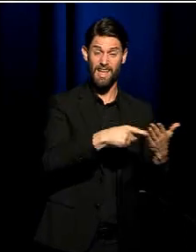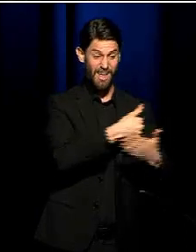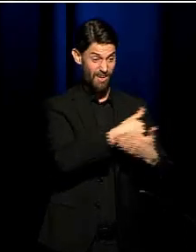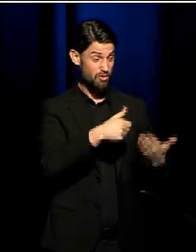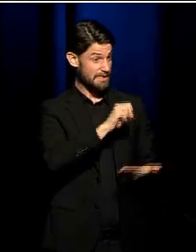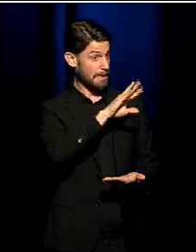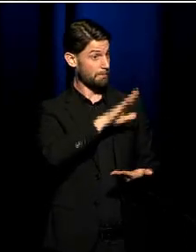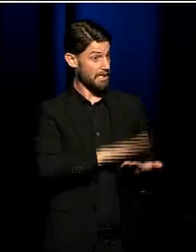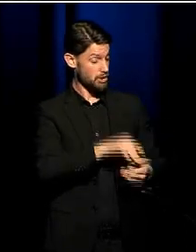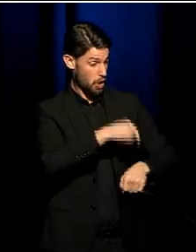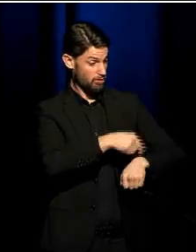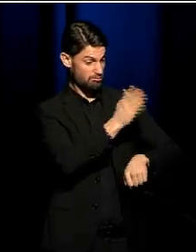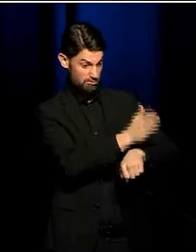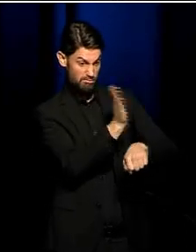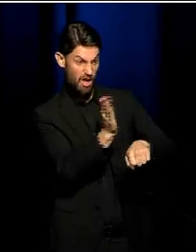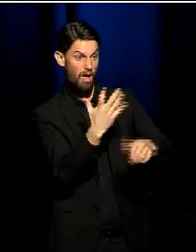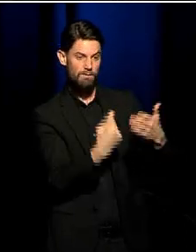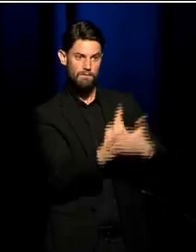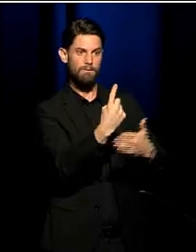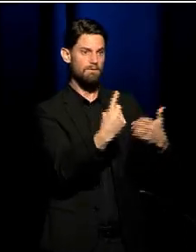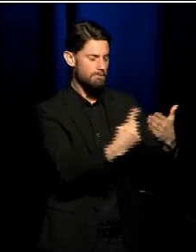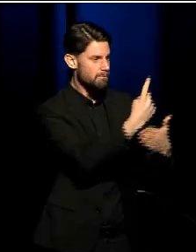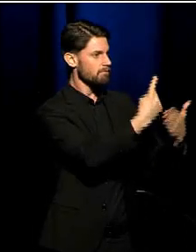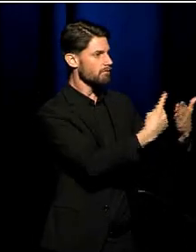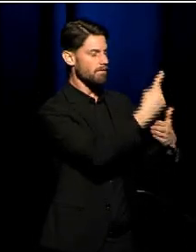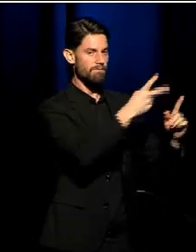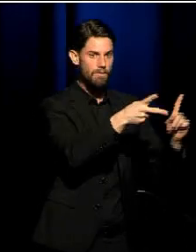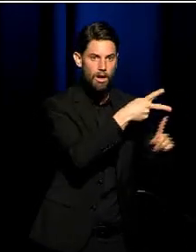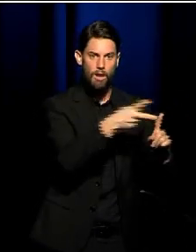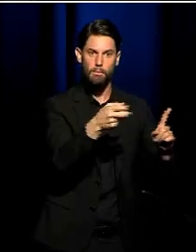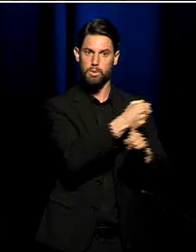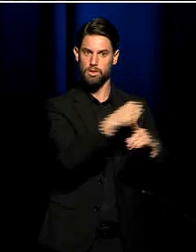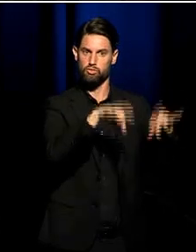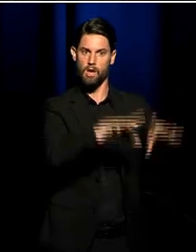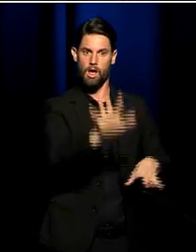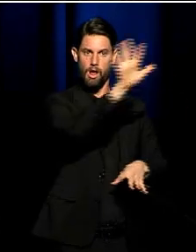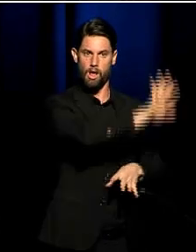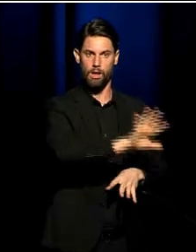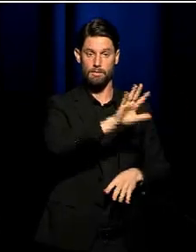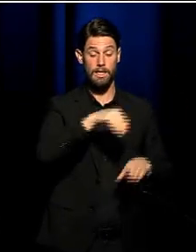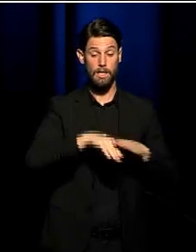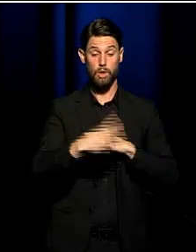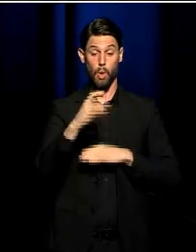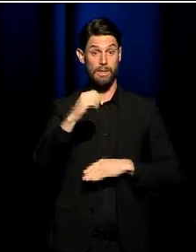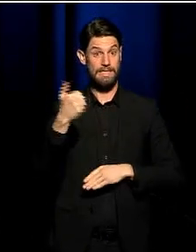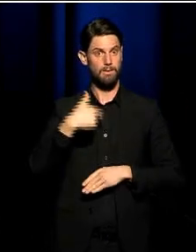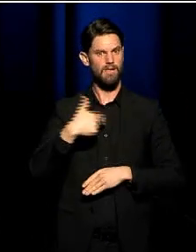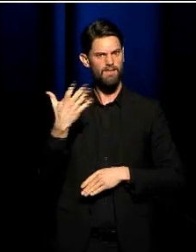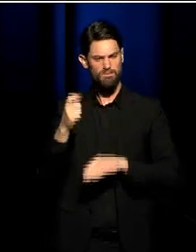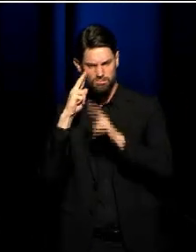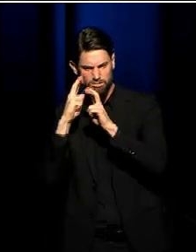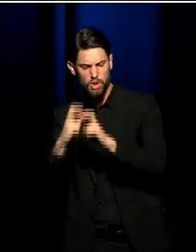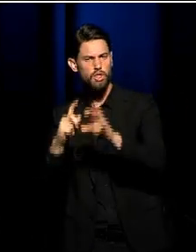sexual violence. According to the 2016 ABS Personal Safety Survey, in a 12-month